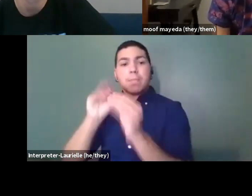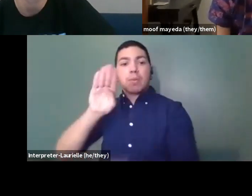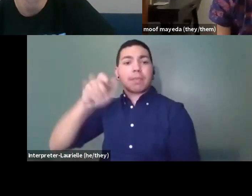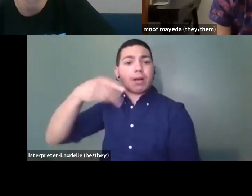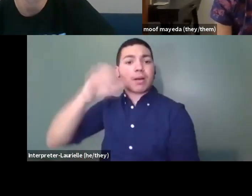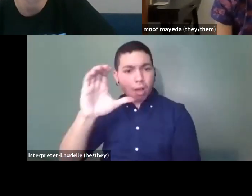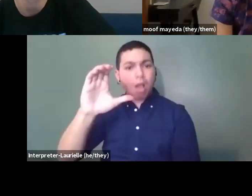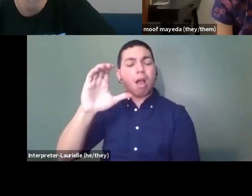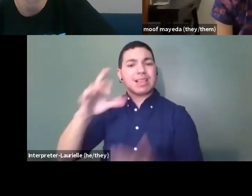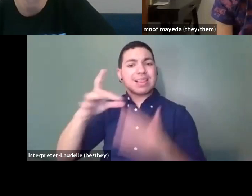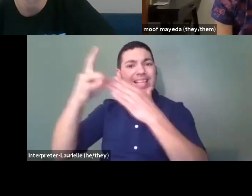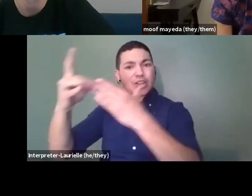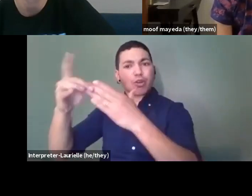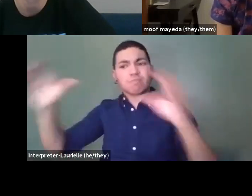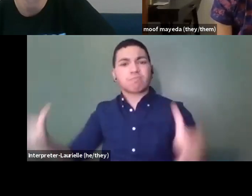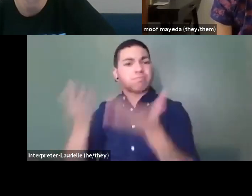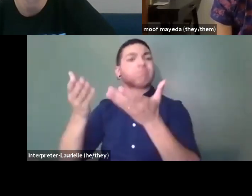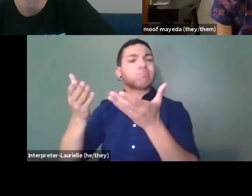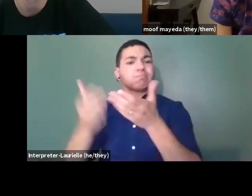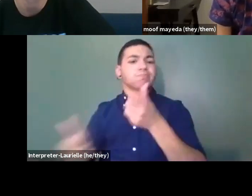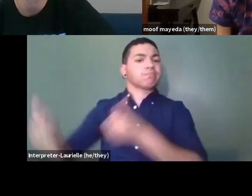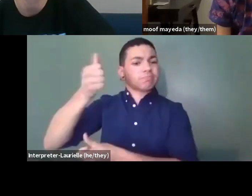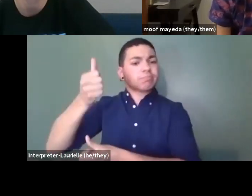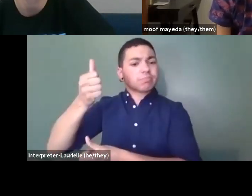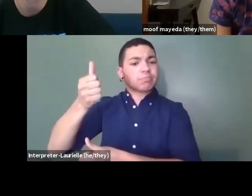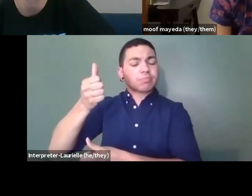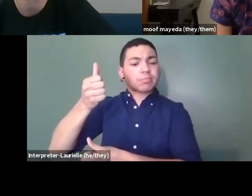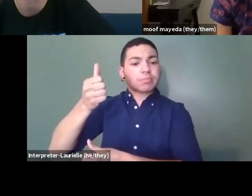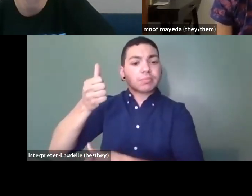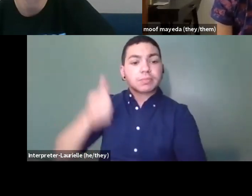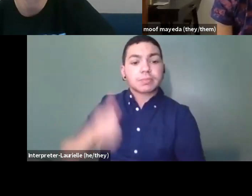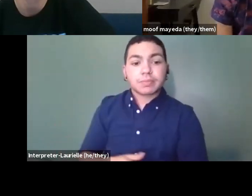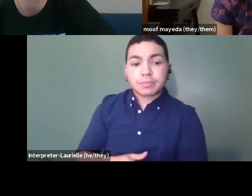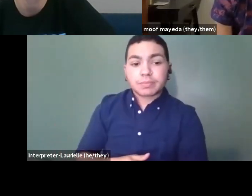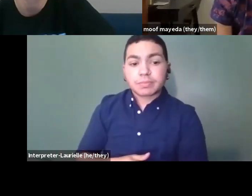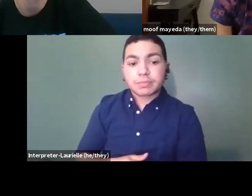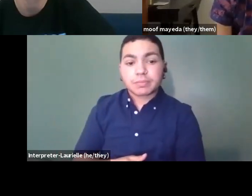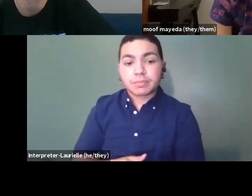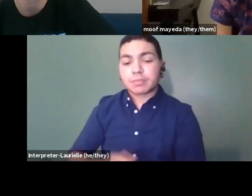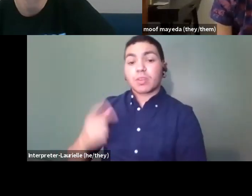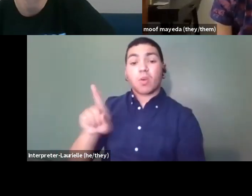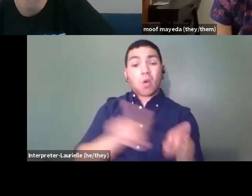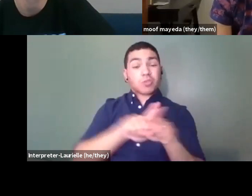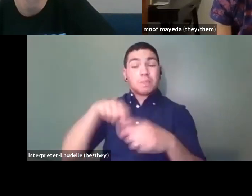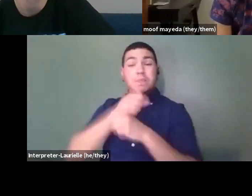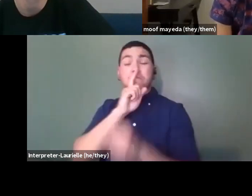Black trans women, the BIPOC community as a whole. Bringing in these voices in organizations, not just saying